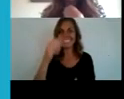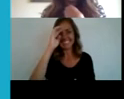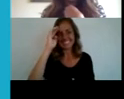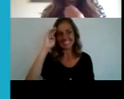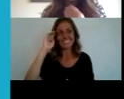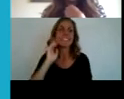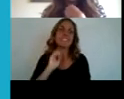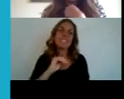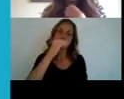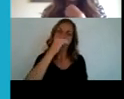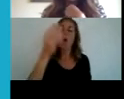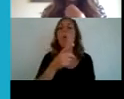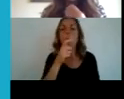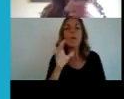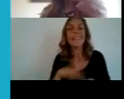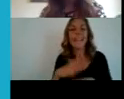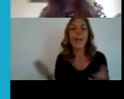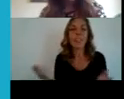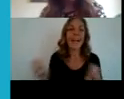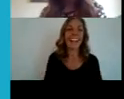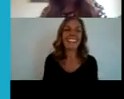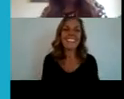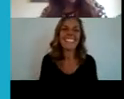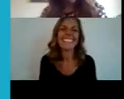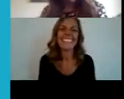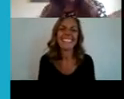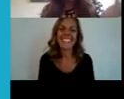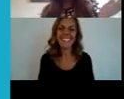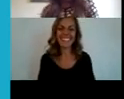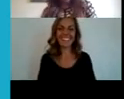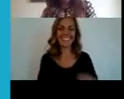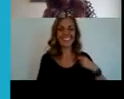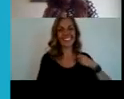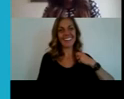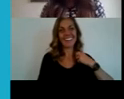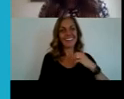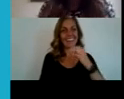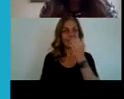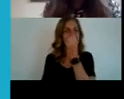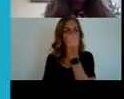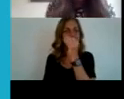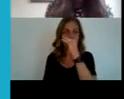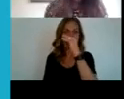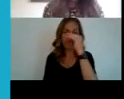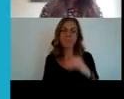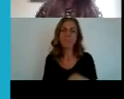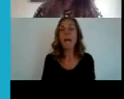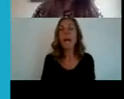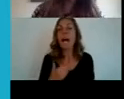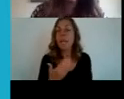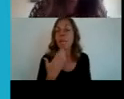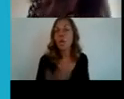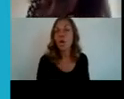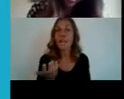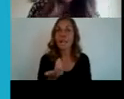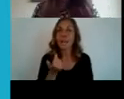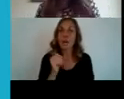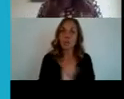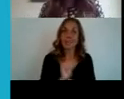How did you do that? I'm such a great multitasker. Everything. Yes.